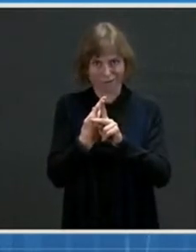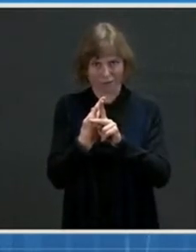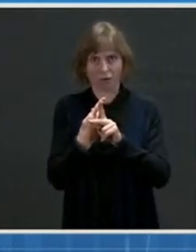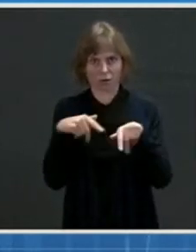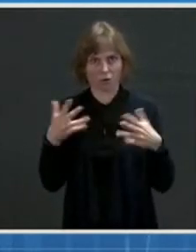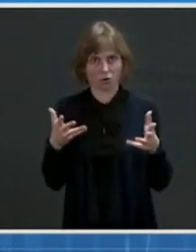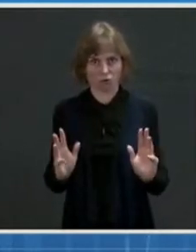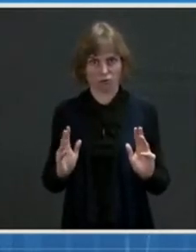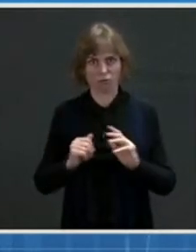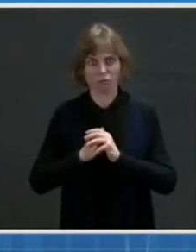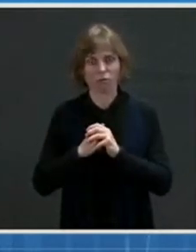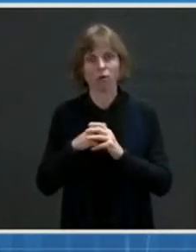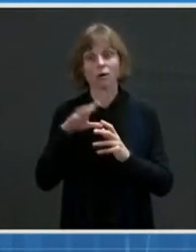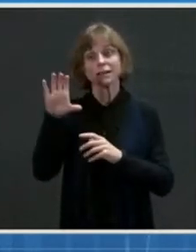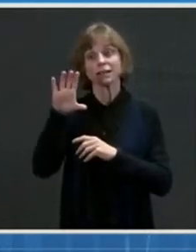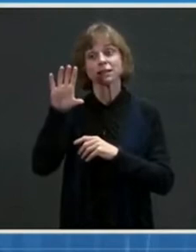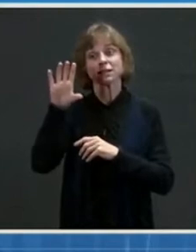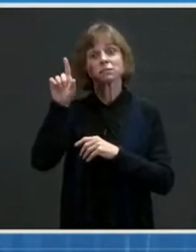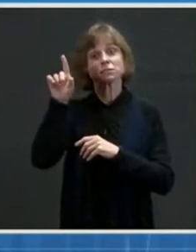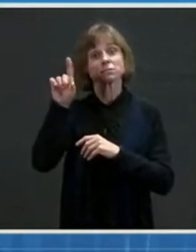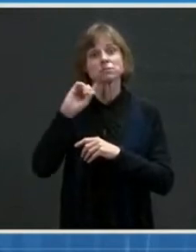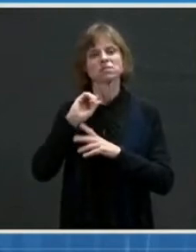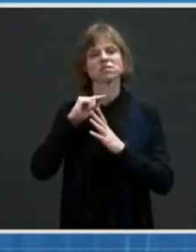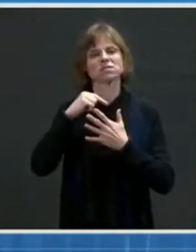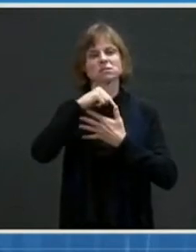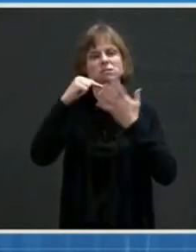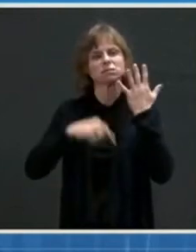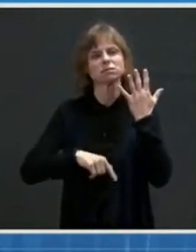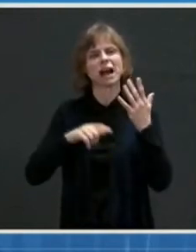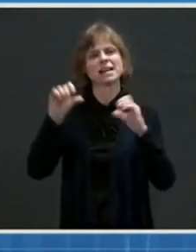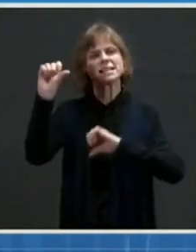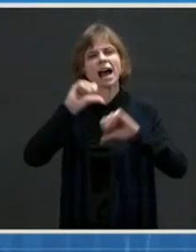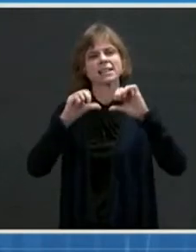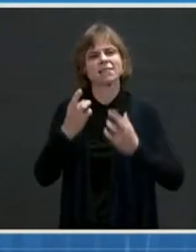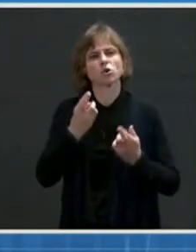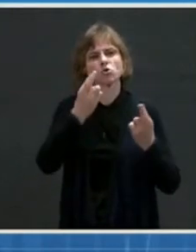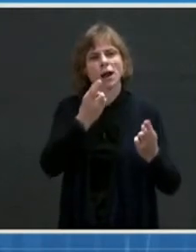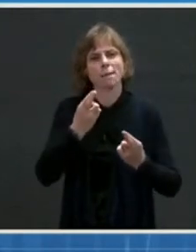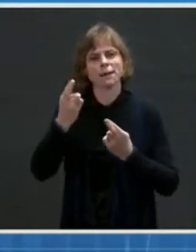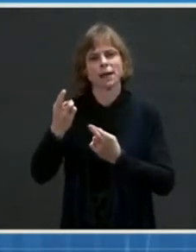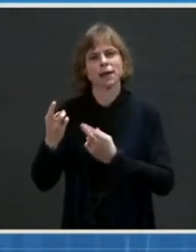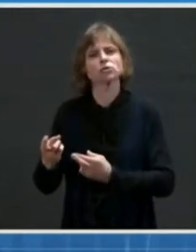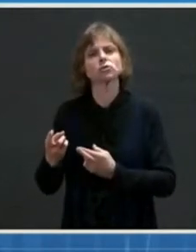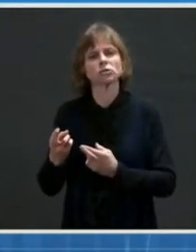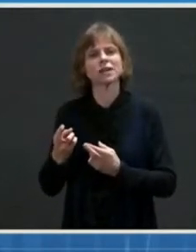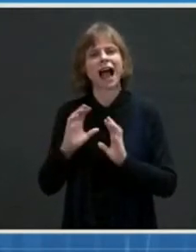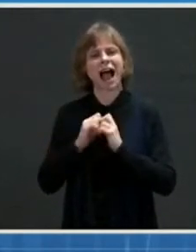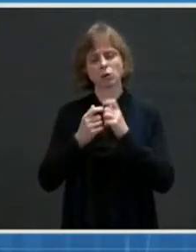WITH REGARD TO VACCINES, THE